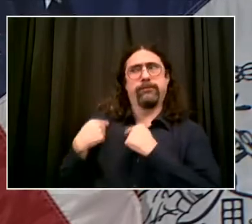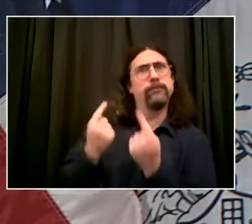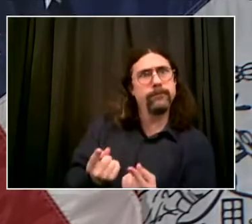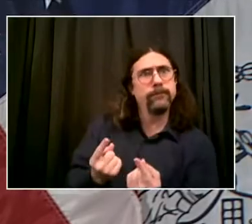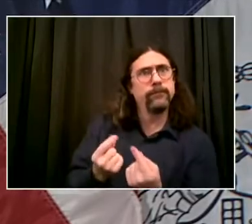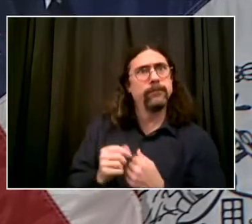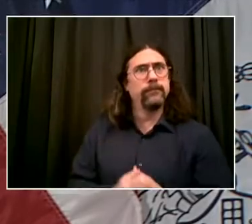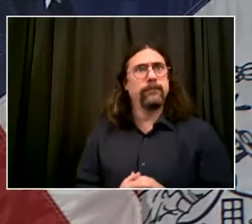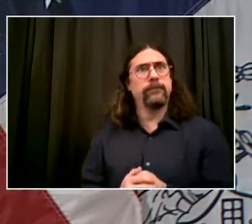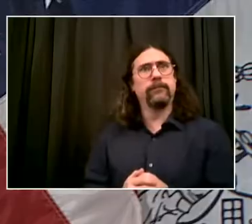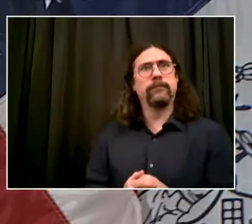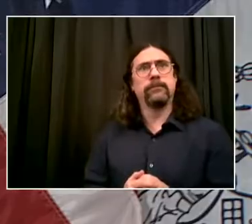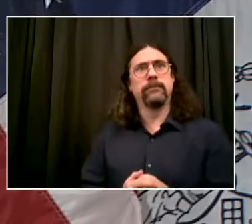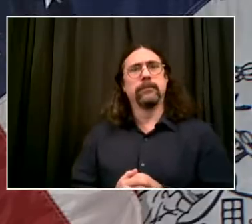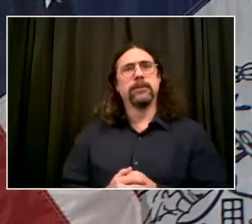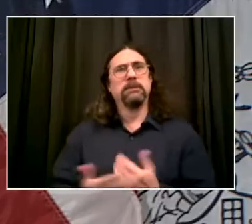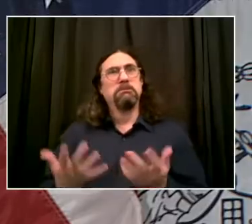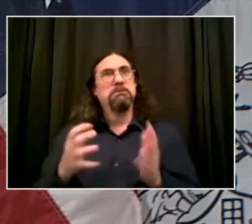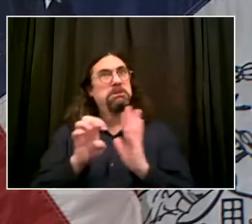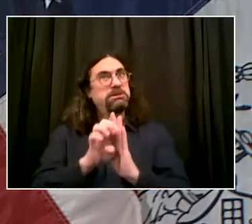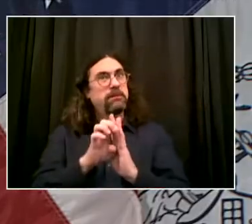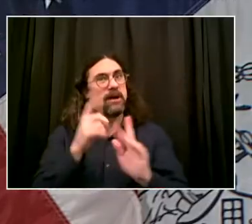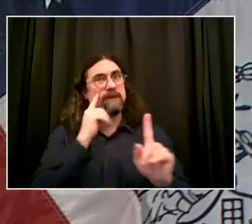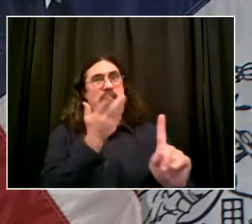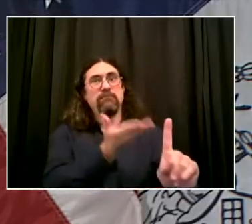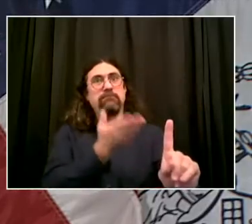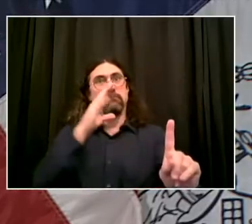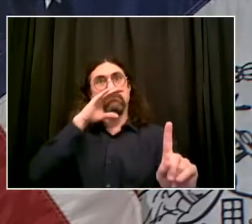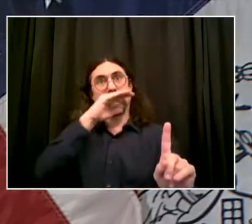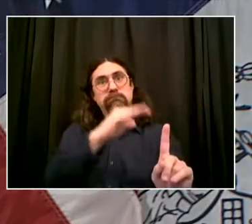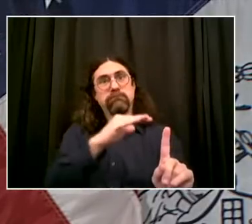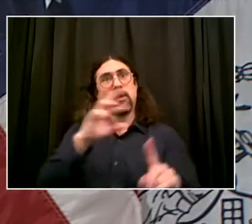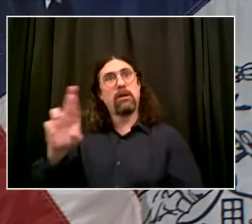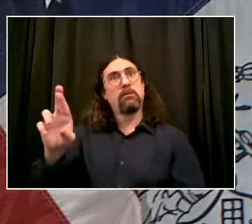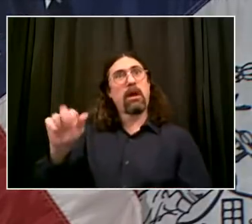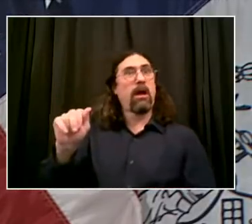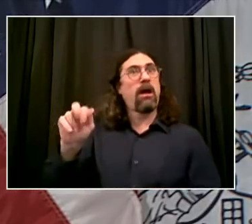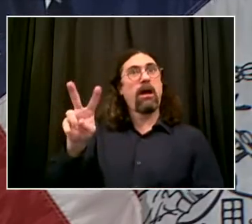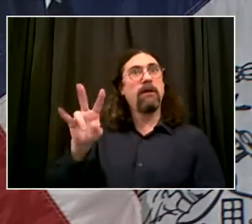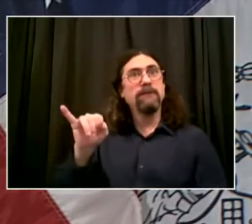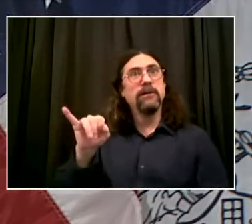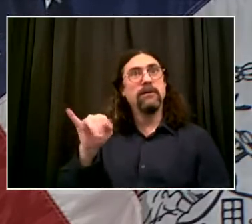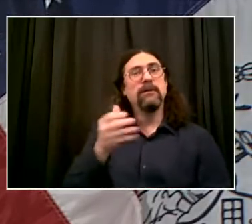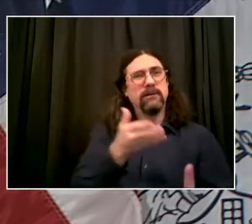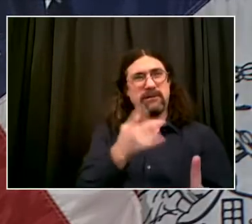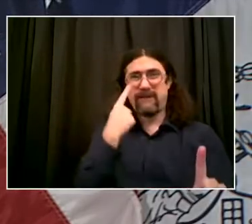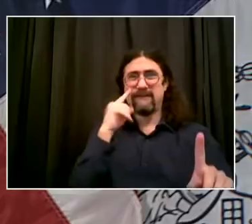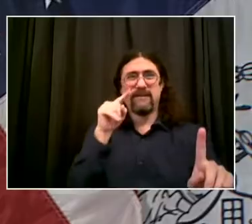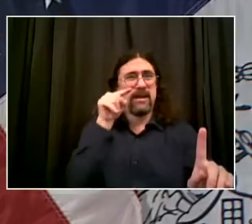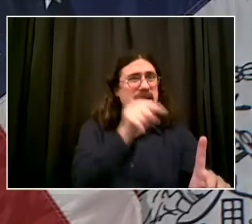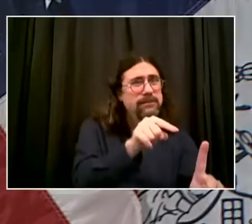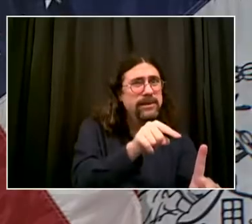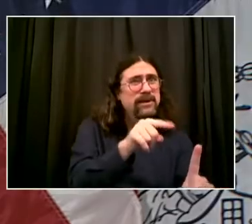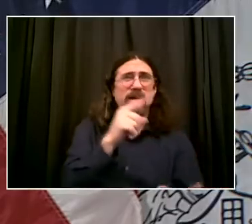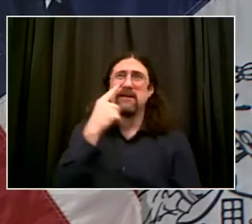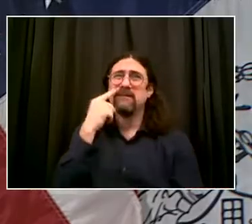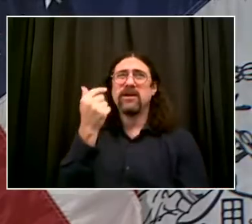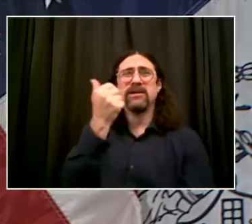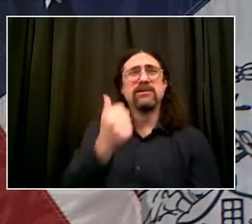OUR MISSION IS CLEAR, FOR R THE CHILD WHO